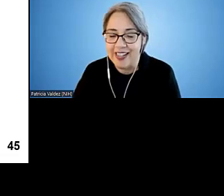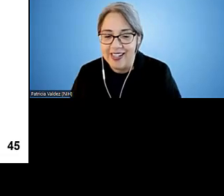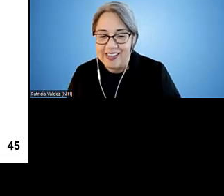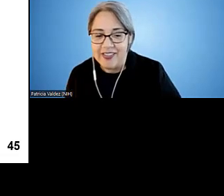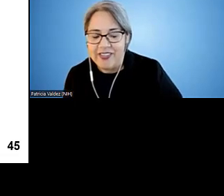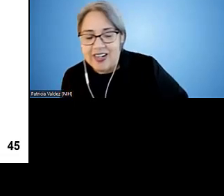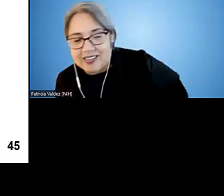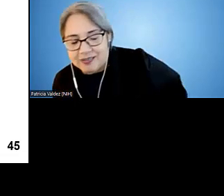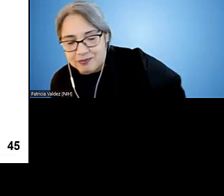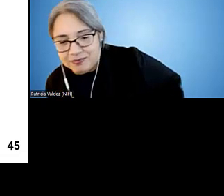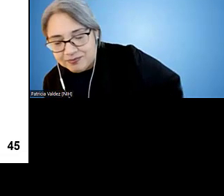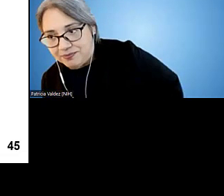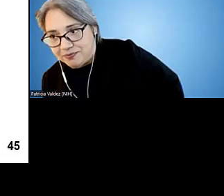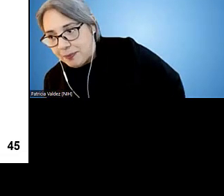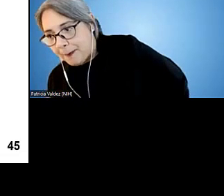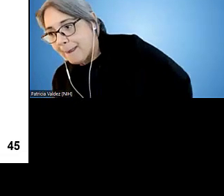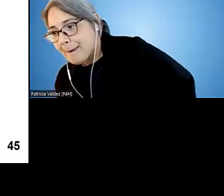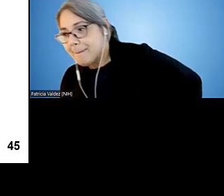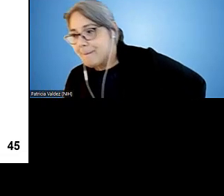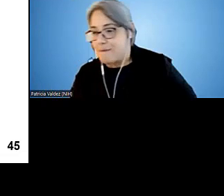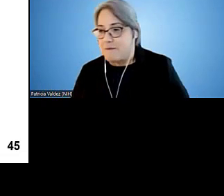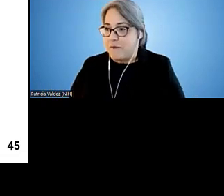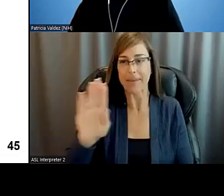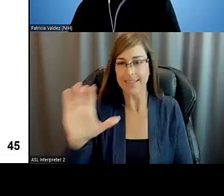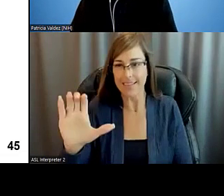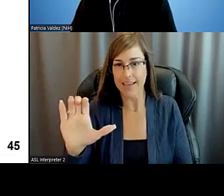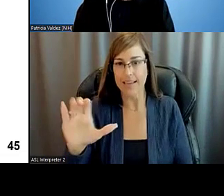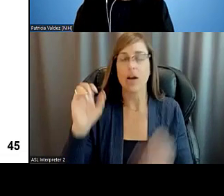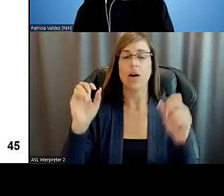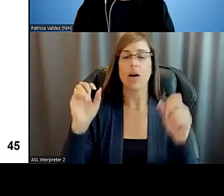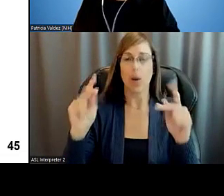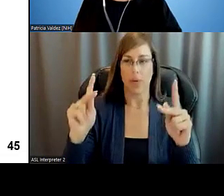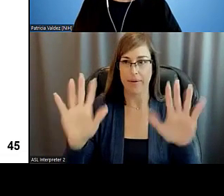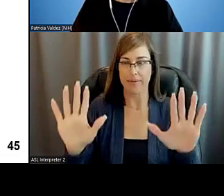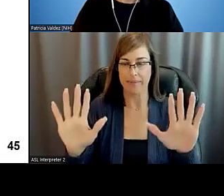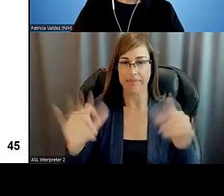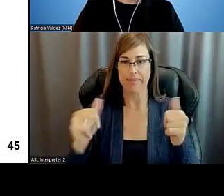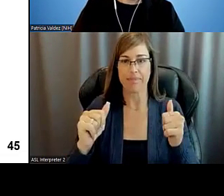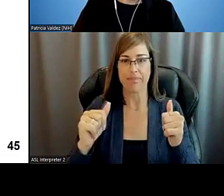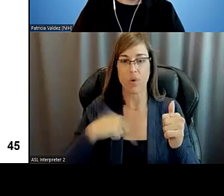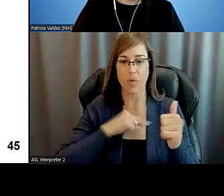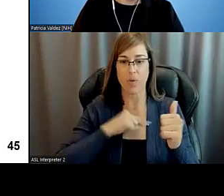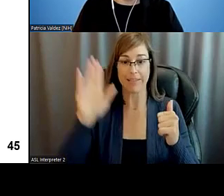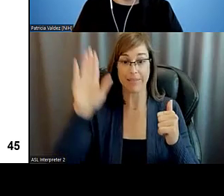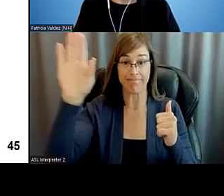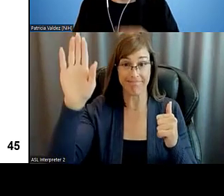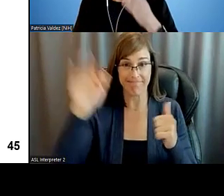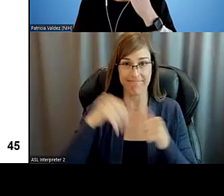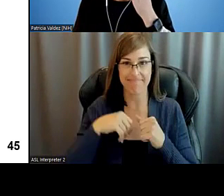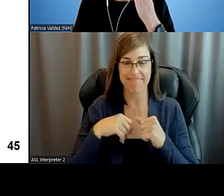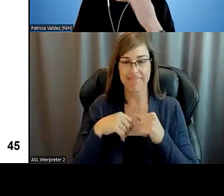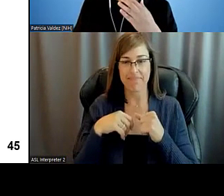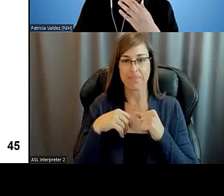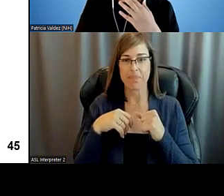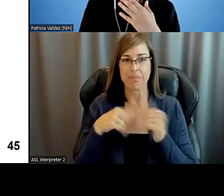So when we were doing the A, B and C, it was .. Okay. Let's see. We've got some hands raised. All right. Dr. Patricia Valdez: All right.